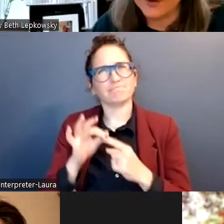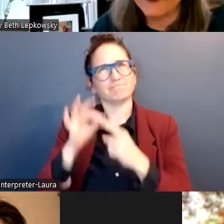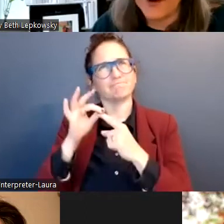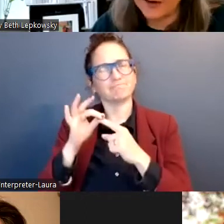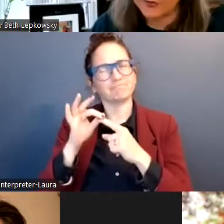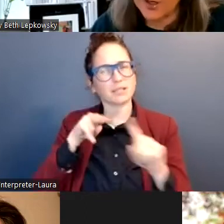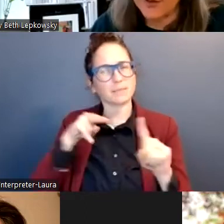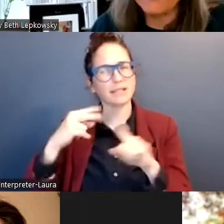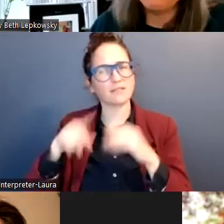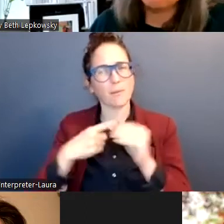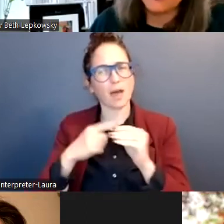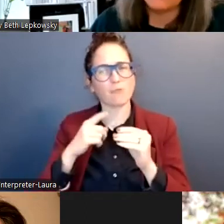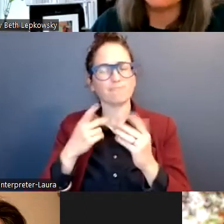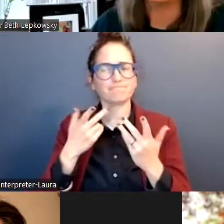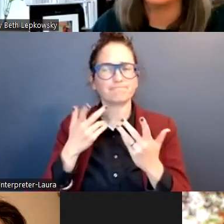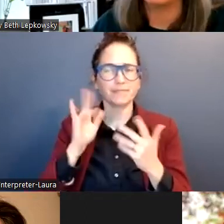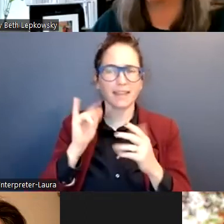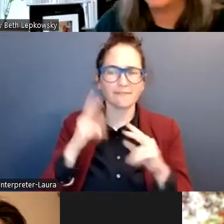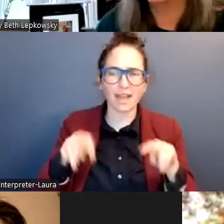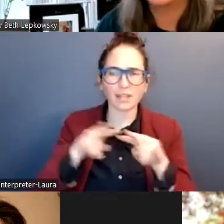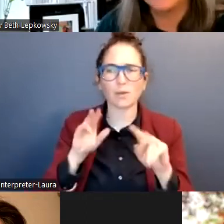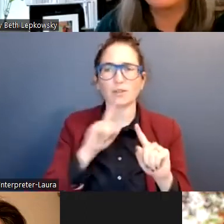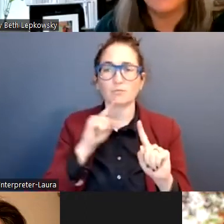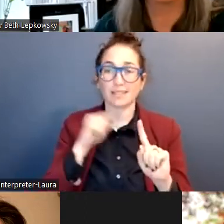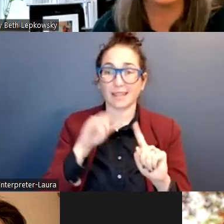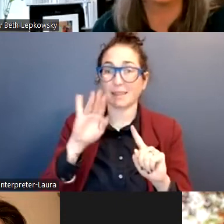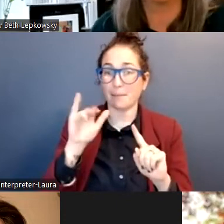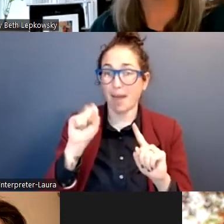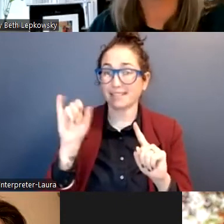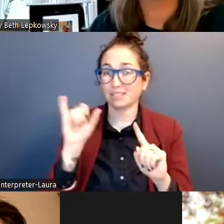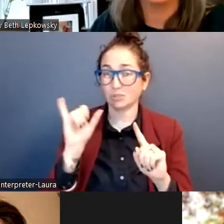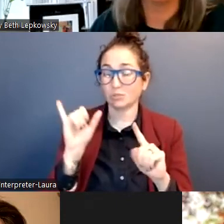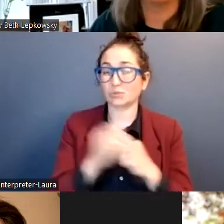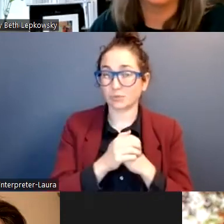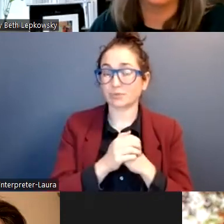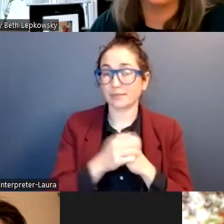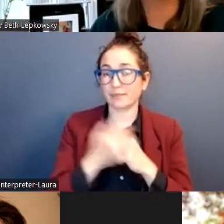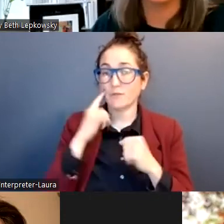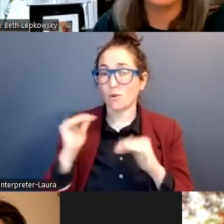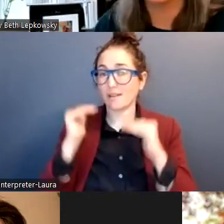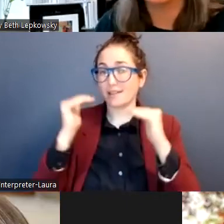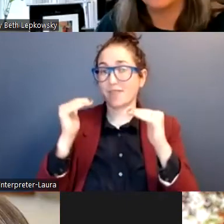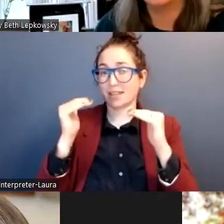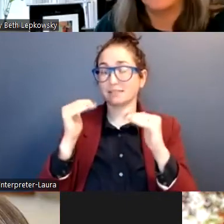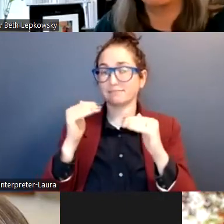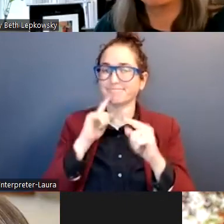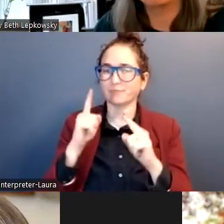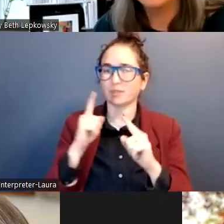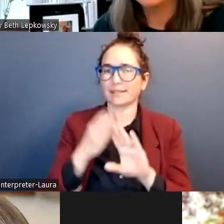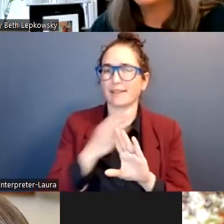the value of and perhaps the inherent biases, perhaps in advanced care planning and a systemized approach to that. So